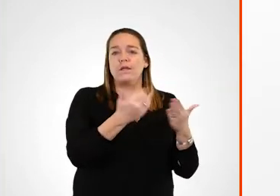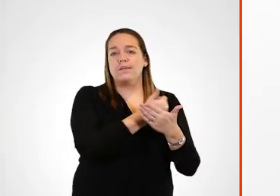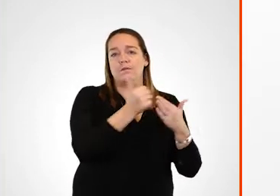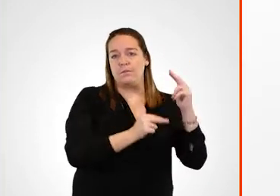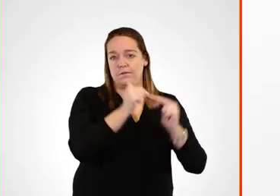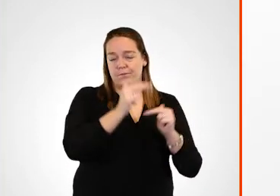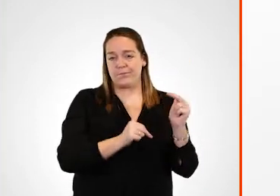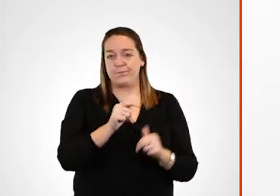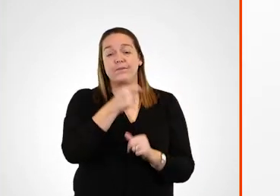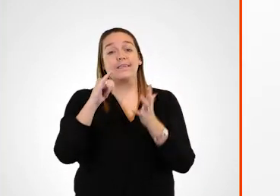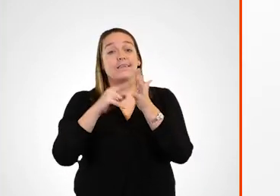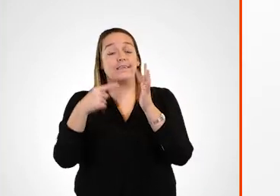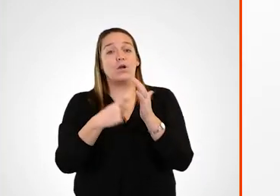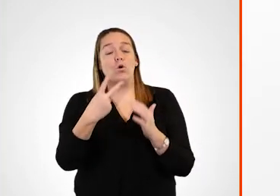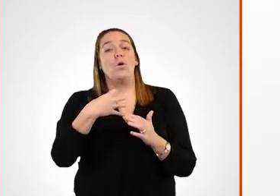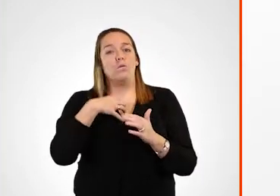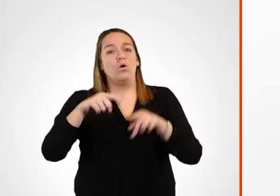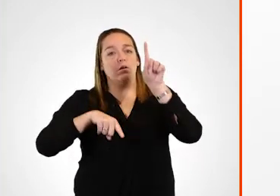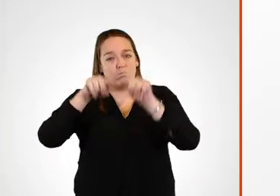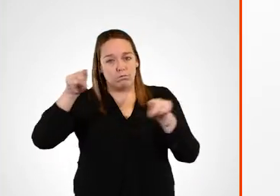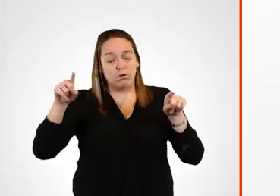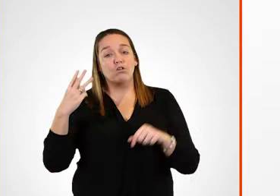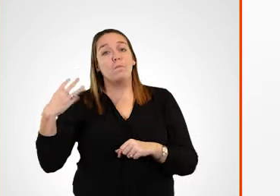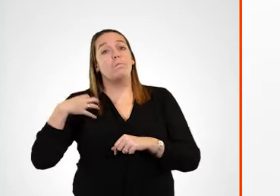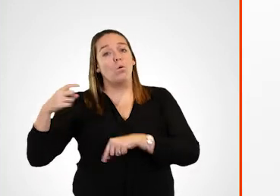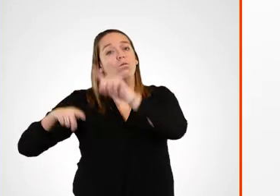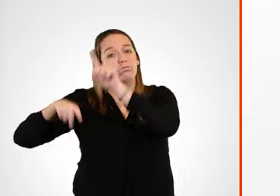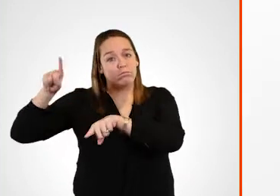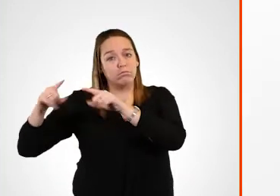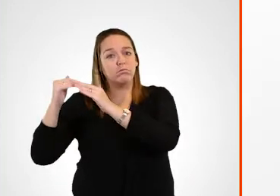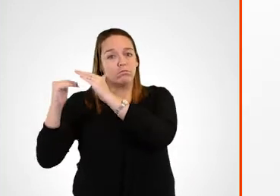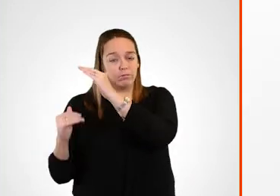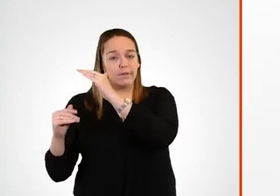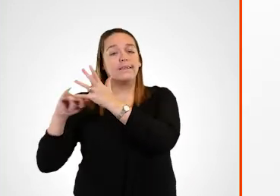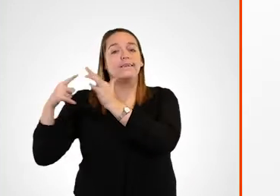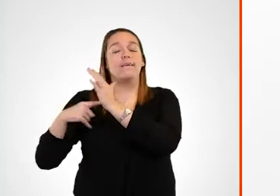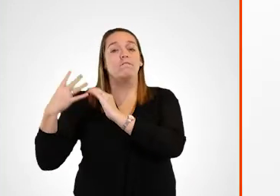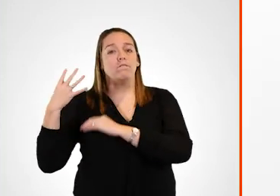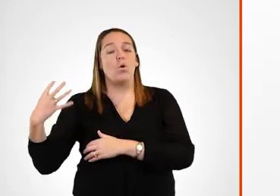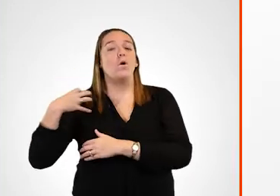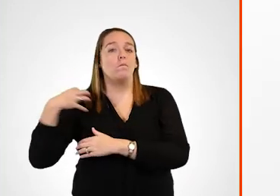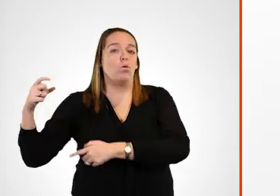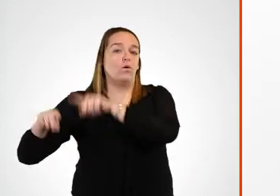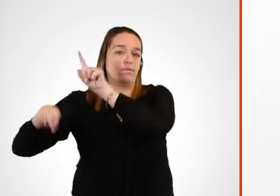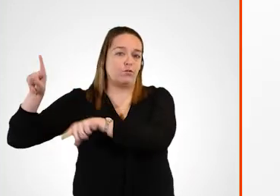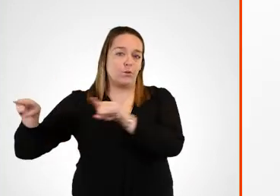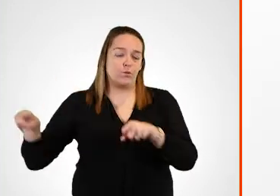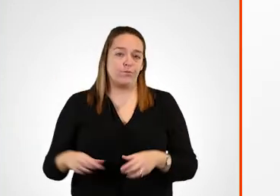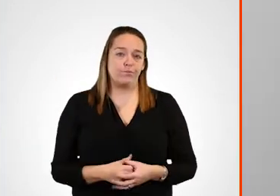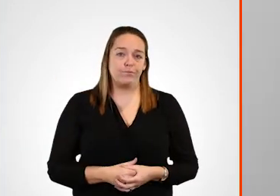set 2 even more, set 3 more variable, and set 4 more variable than that.